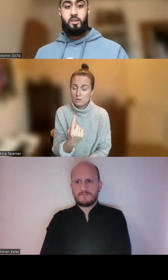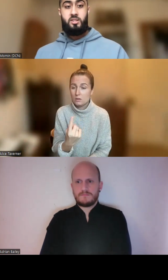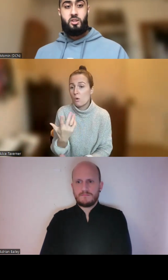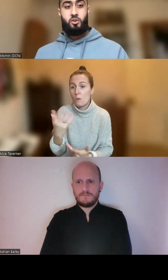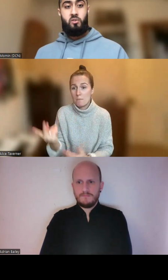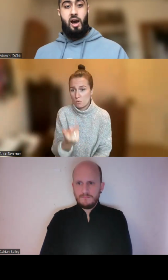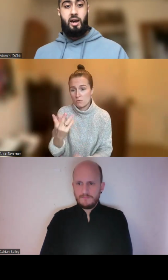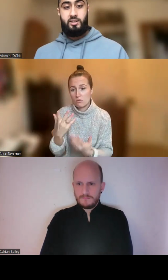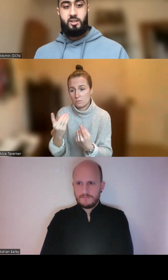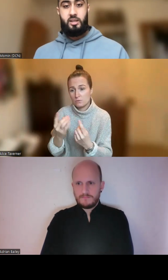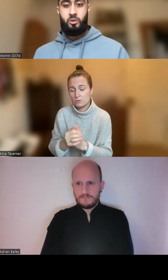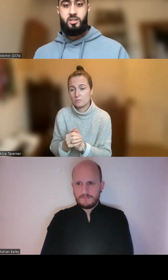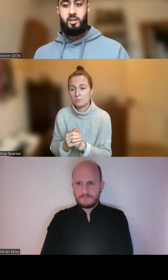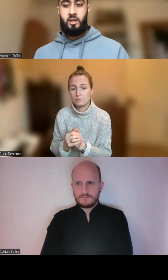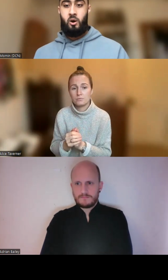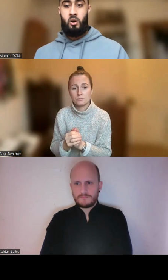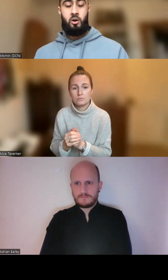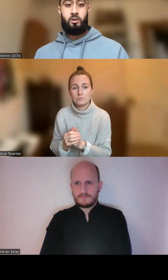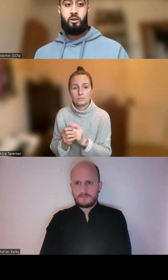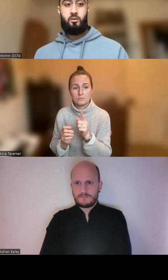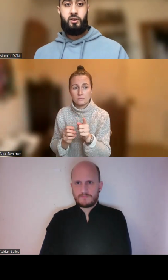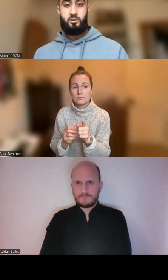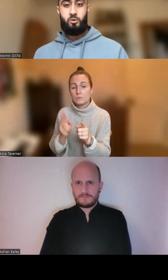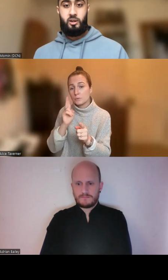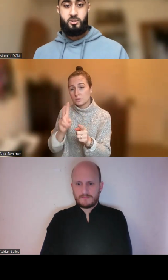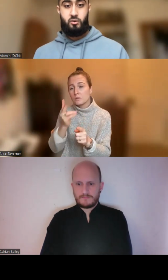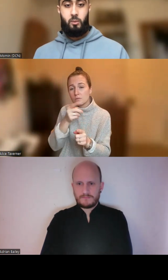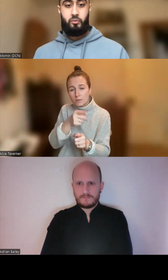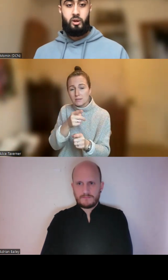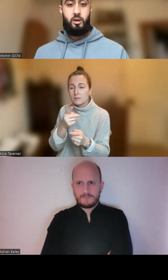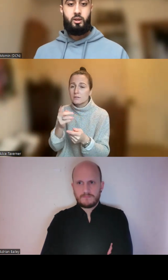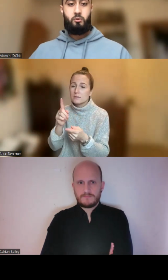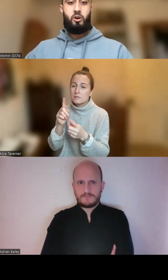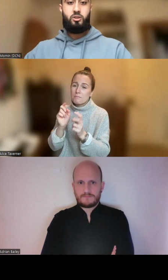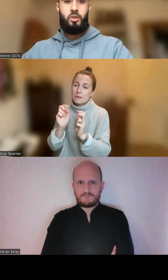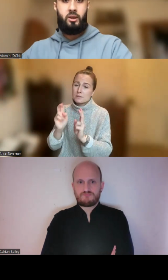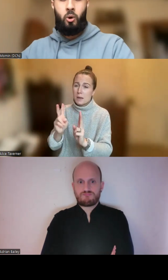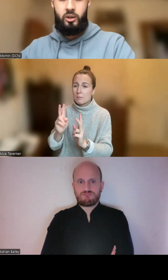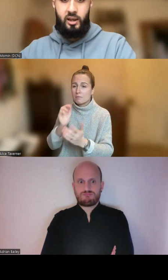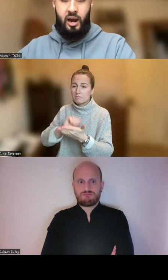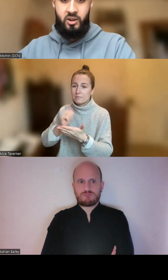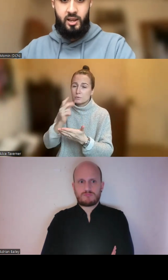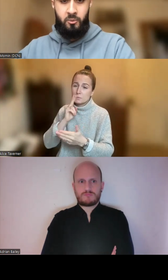These are the ads that you'll see on Facebook and Instagram where we've got something called a carousel